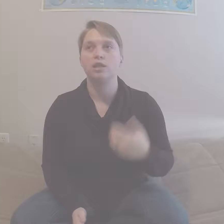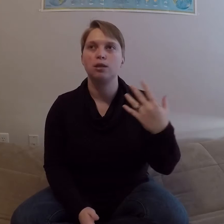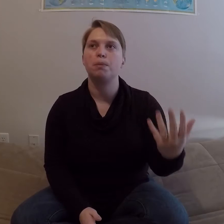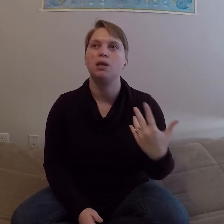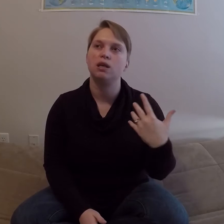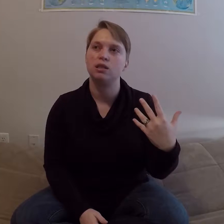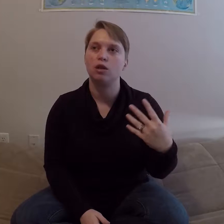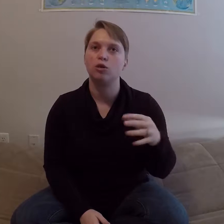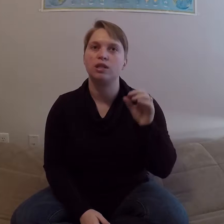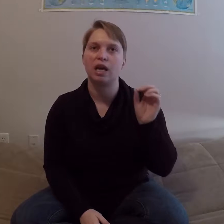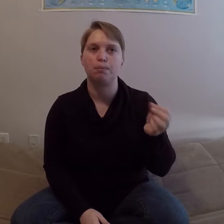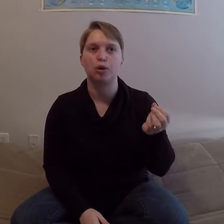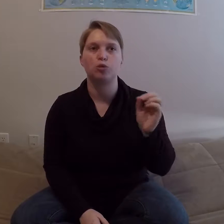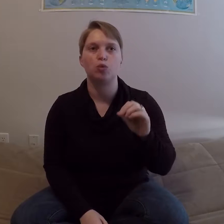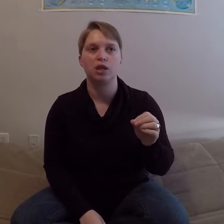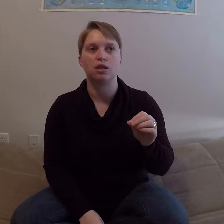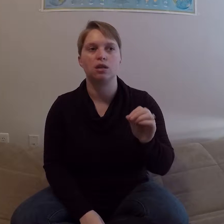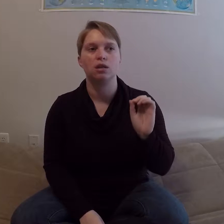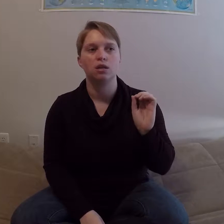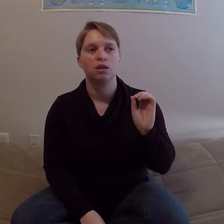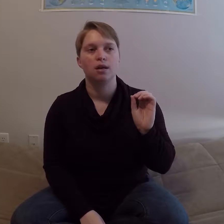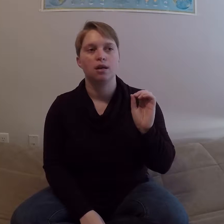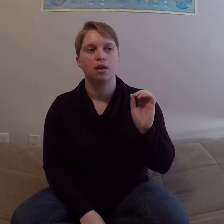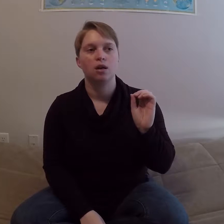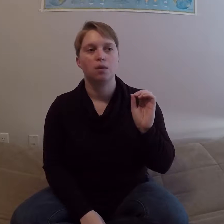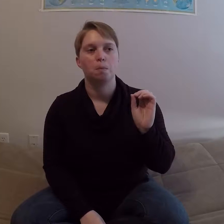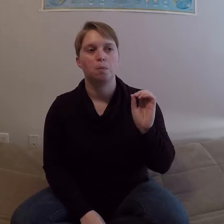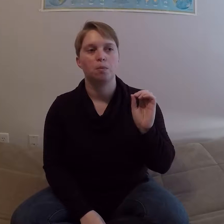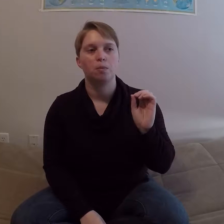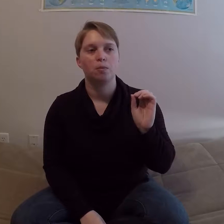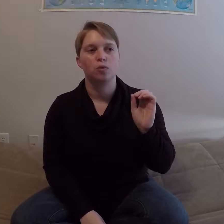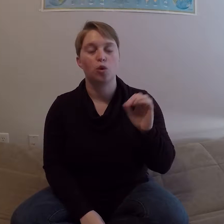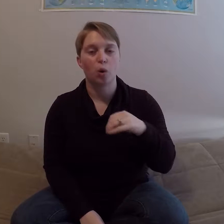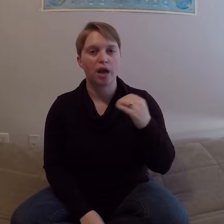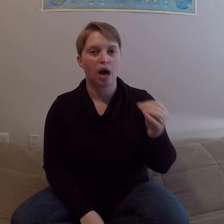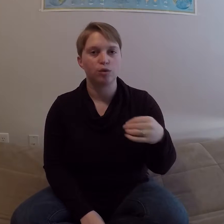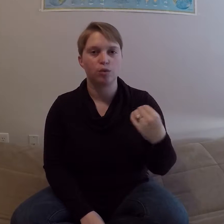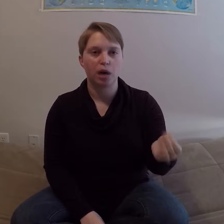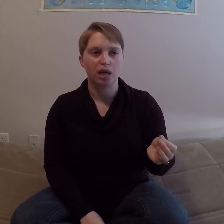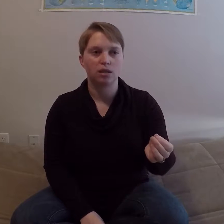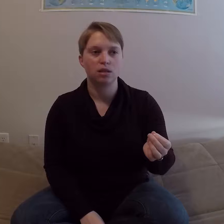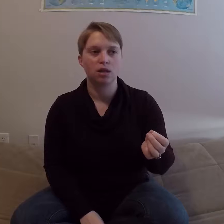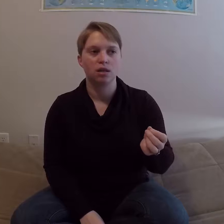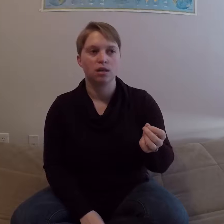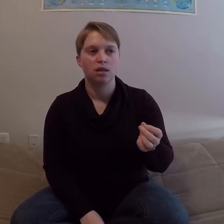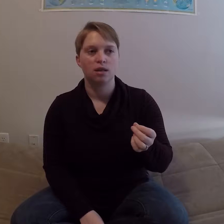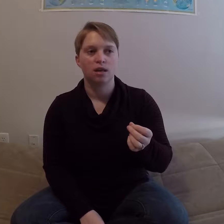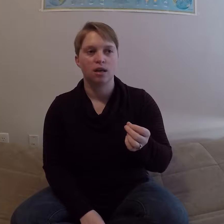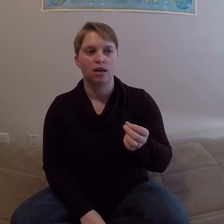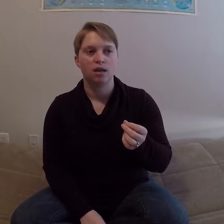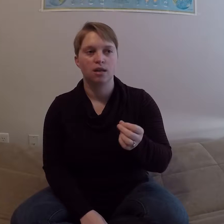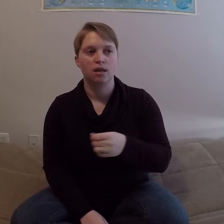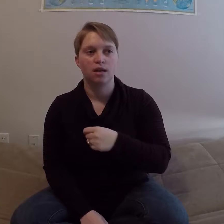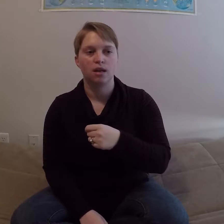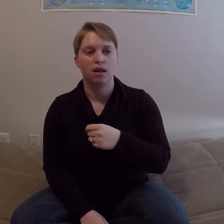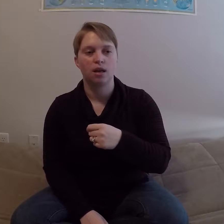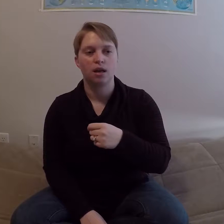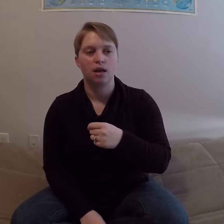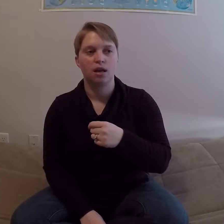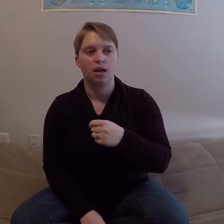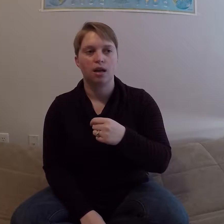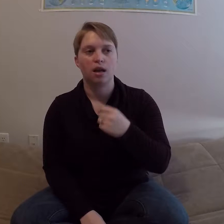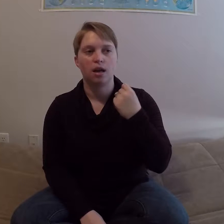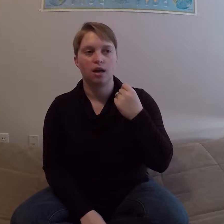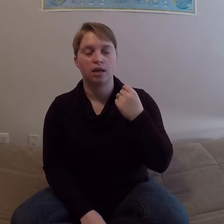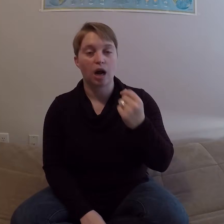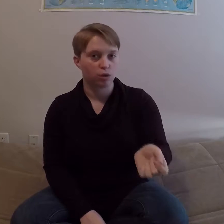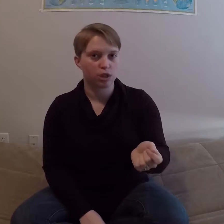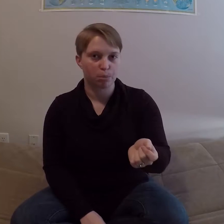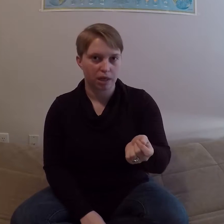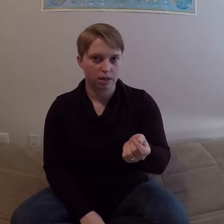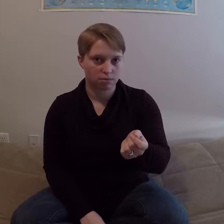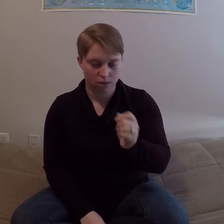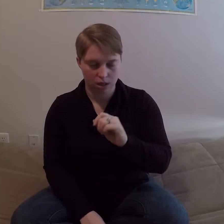This opinion is a little tempered with the way I was raised. And I will explain it in